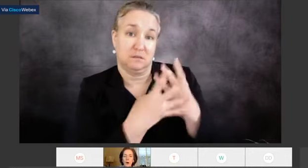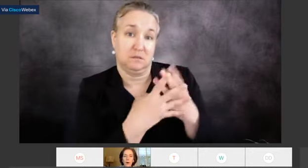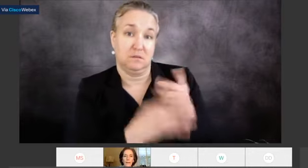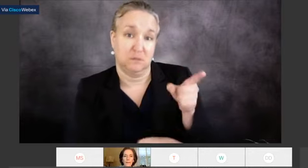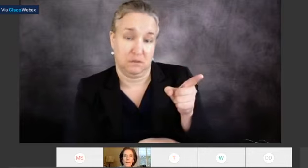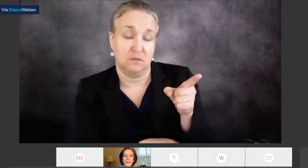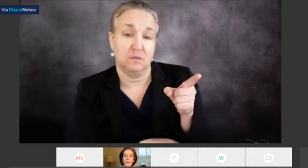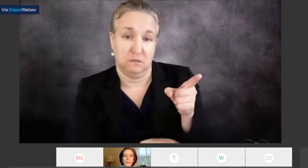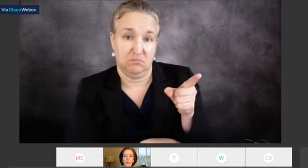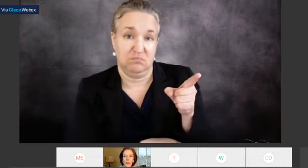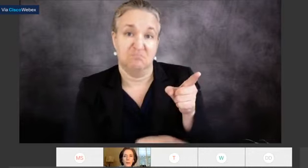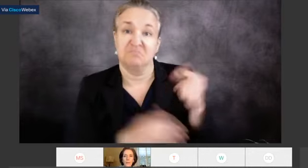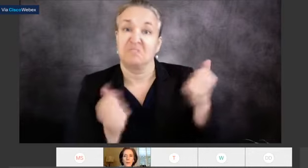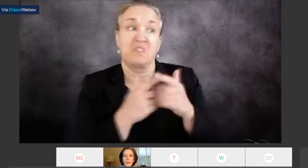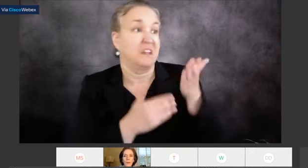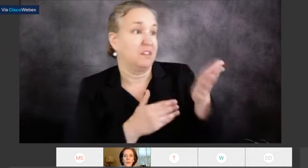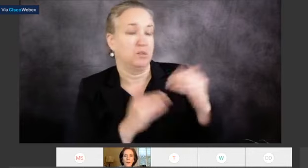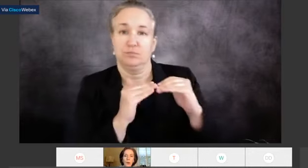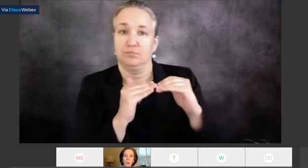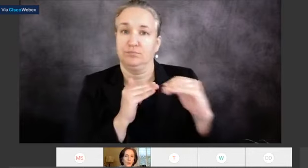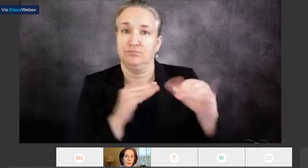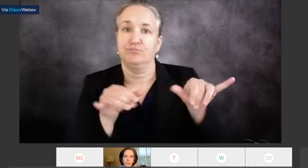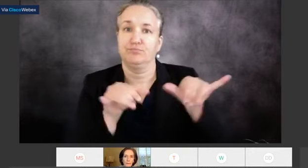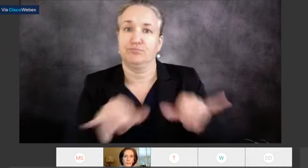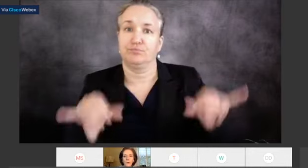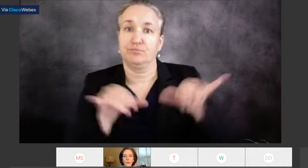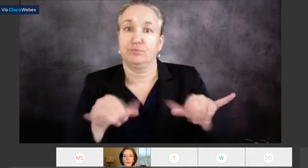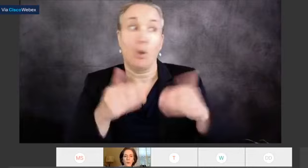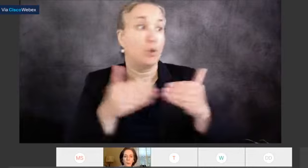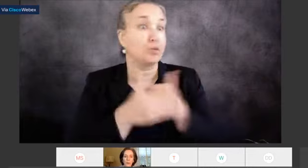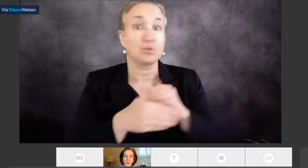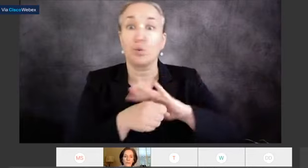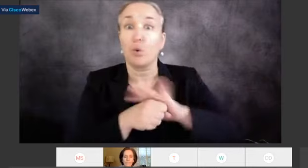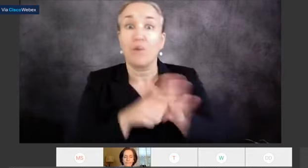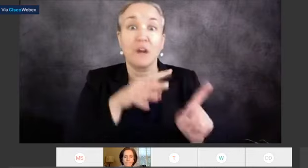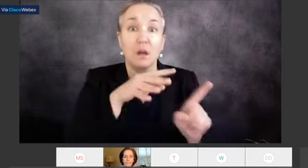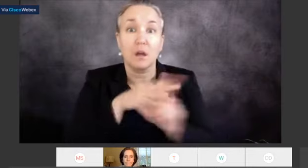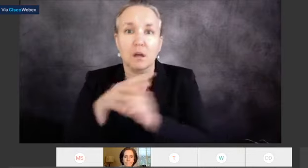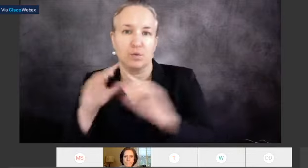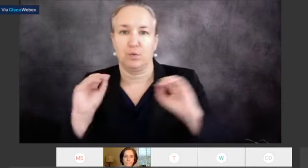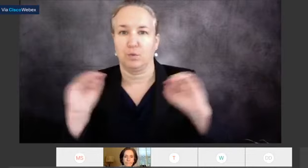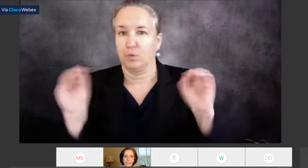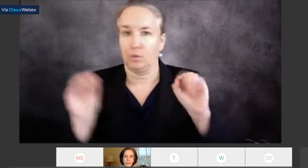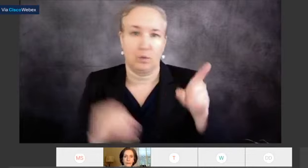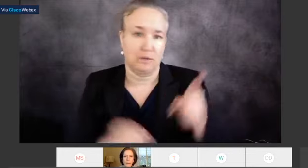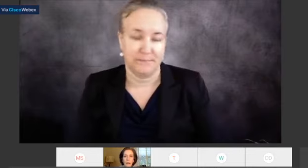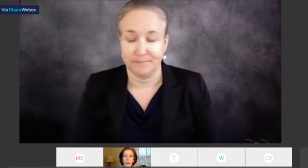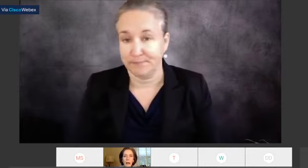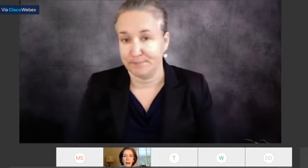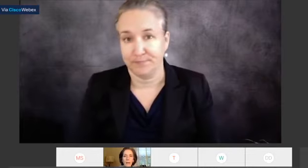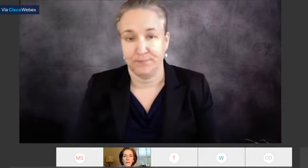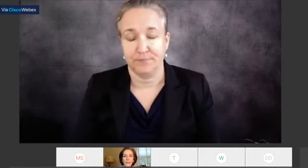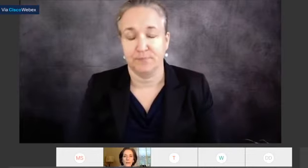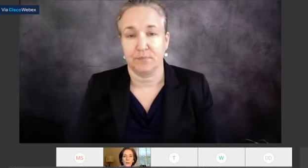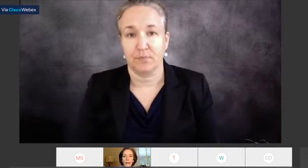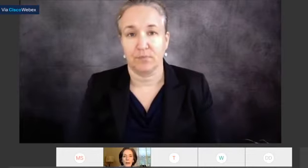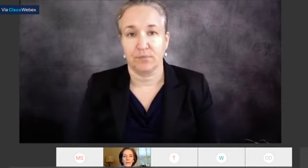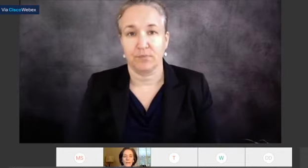all is stable there with no new cases to report i am pleased to announce that